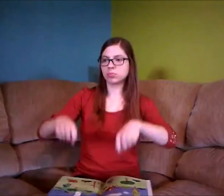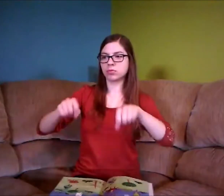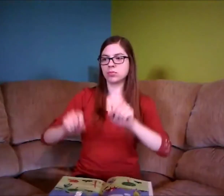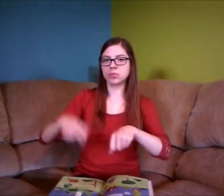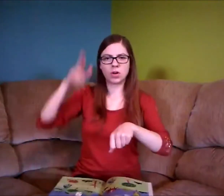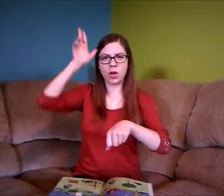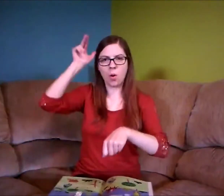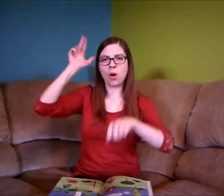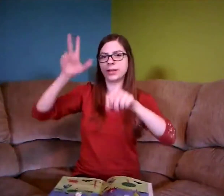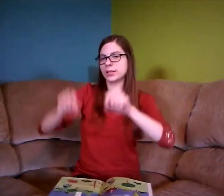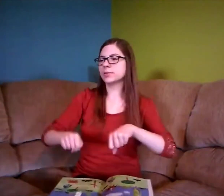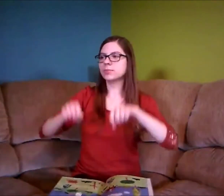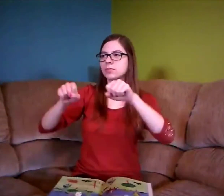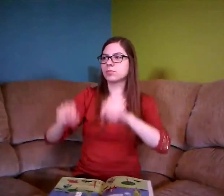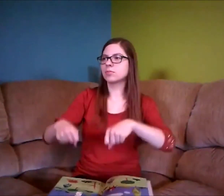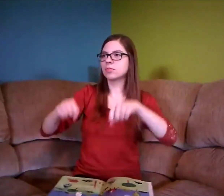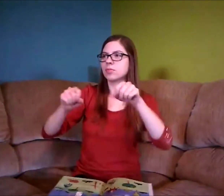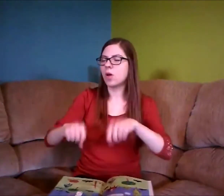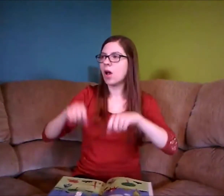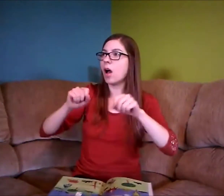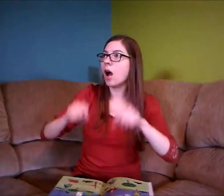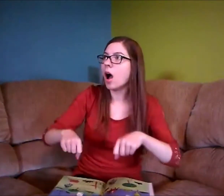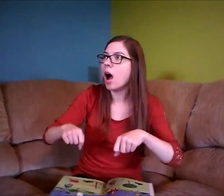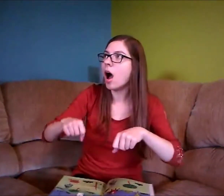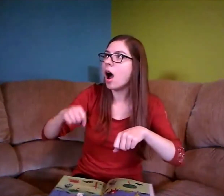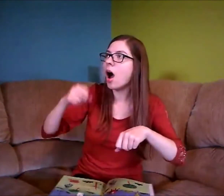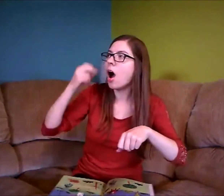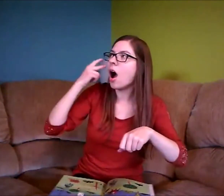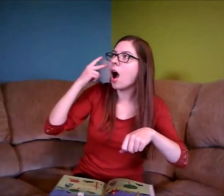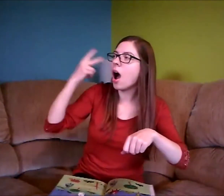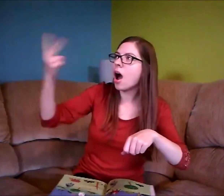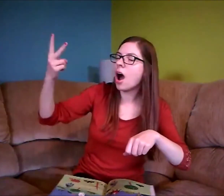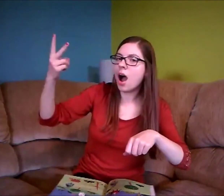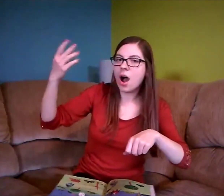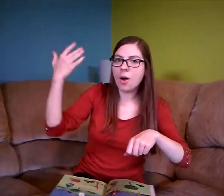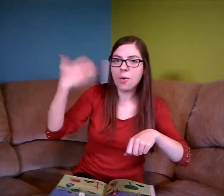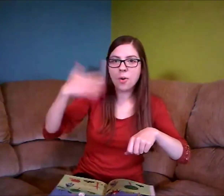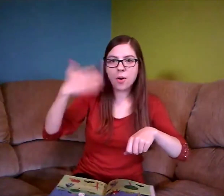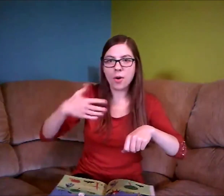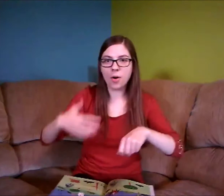a prince rode up Rapunzel's way.